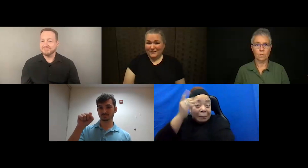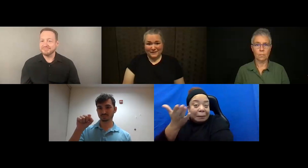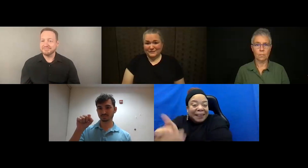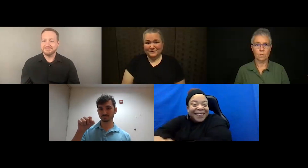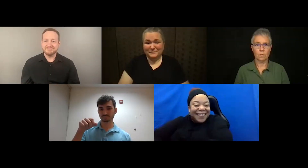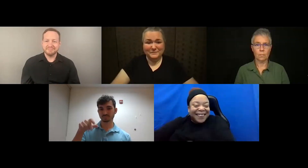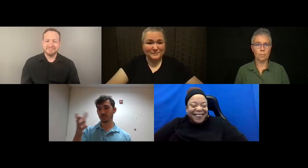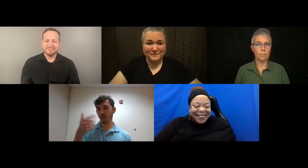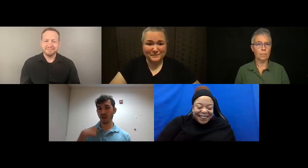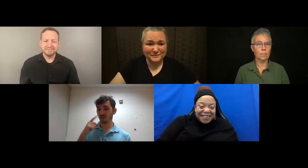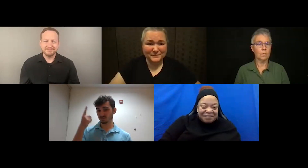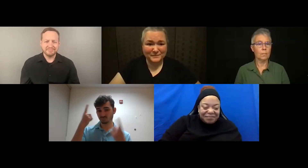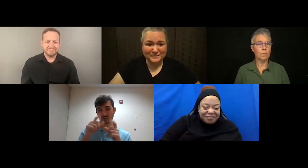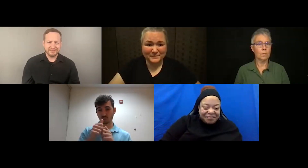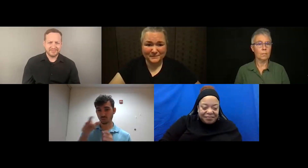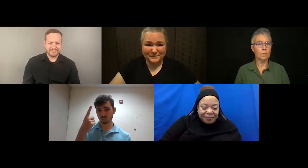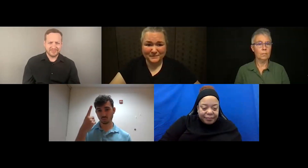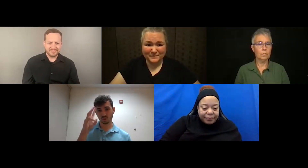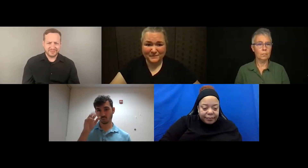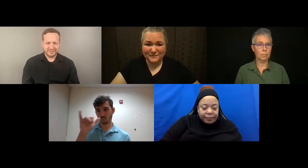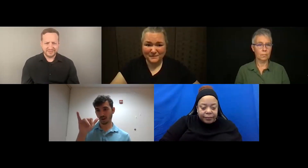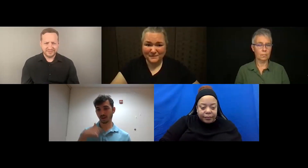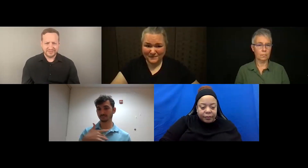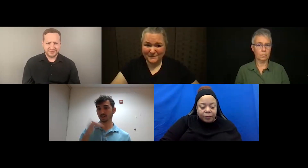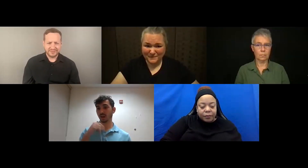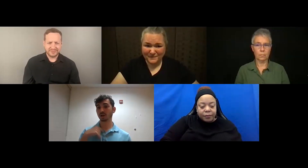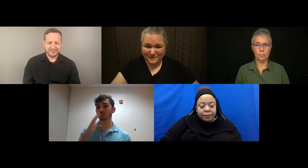Yoel: I completely agree with you.